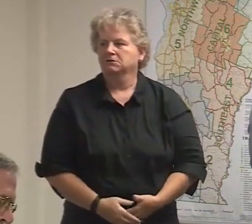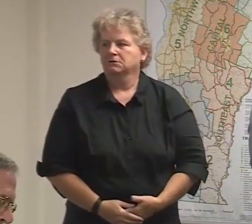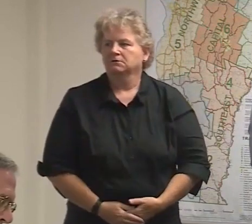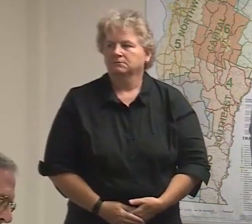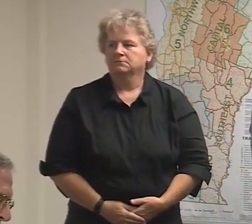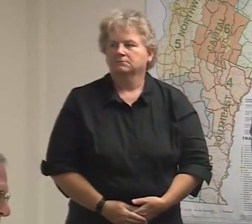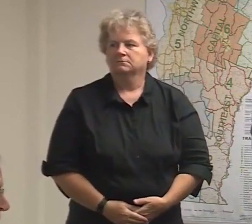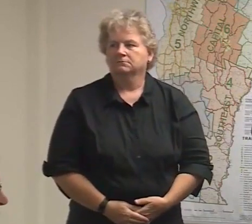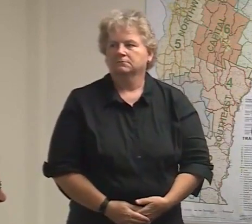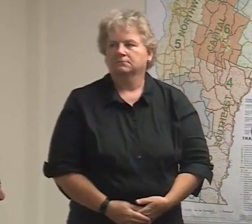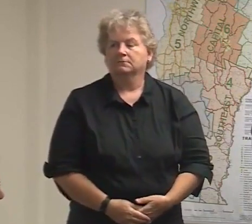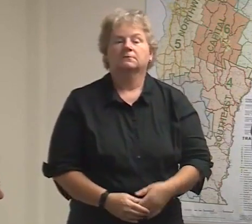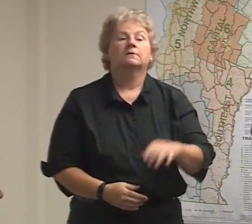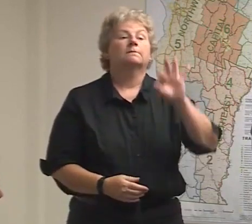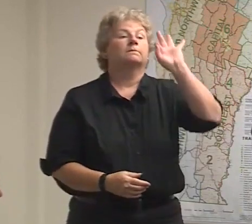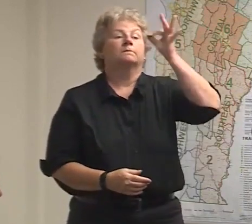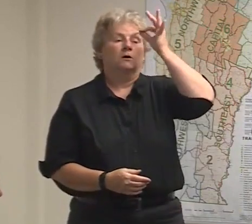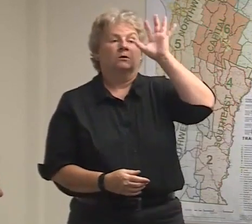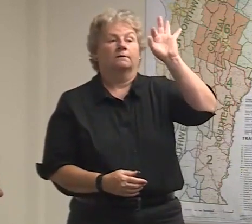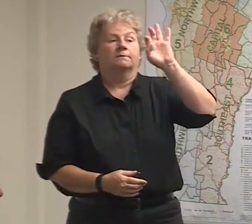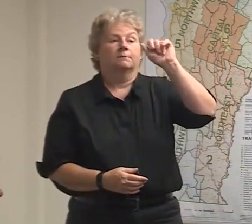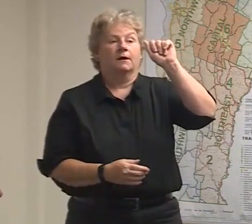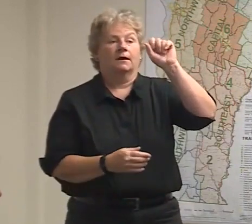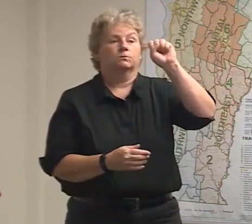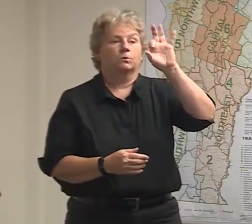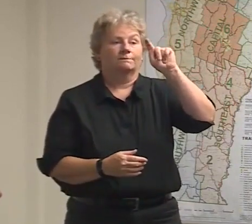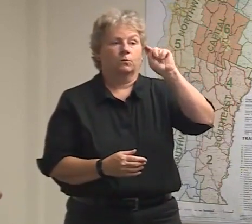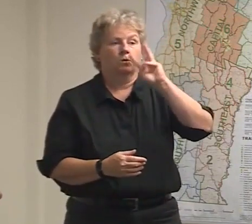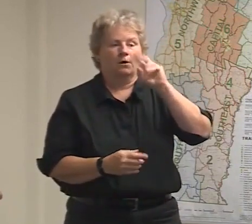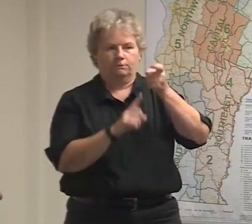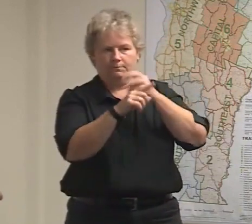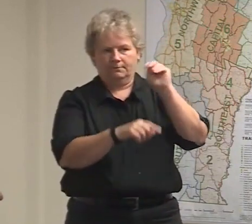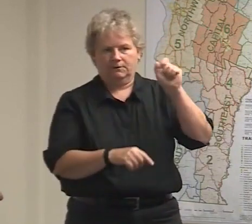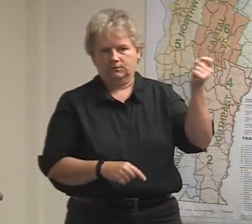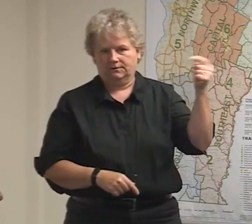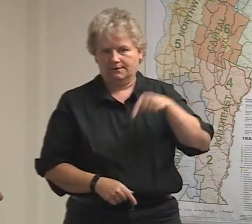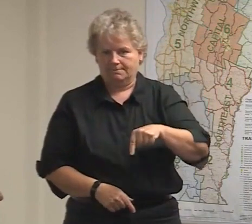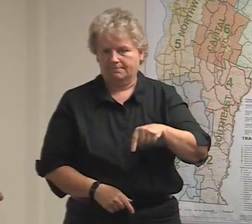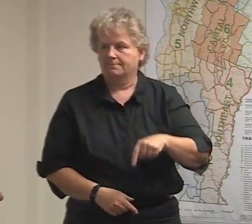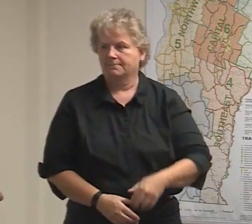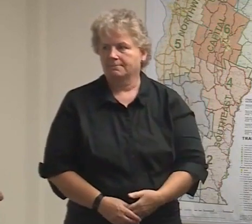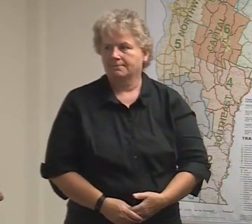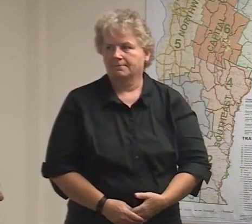WE HAVE A FEDERAL TEAM THAT CAME OUT OF MASSACHUSETTS, SO WE’LL COUNT THEM AS FEDERAL. BUT THEY’RE FROM MASSACHUSETTS.